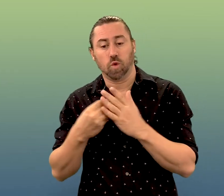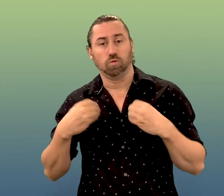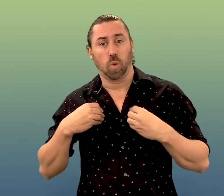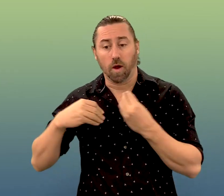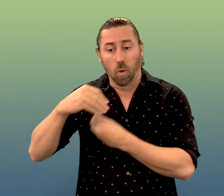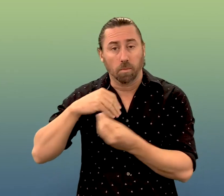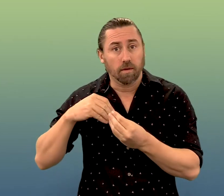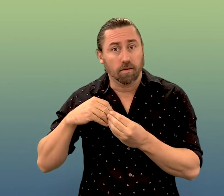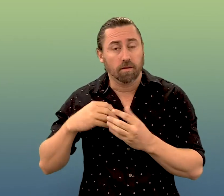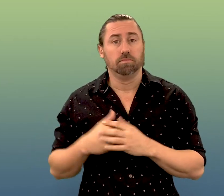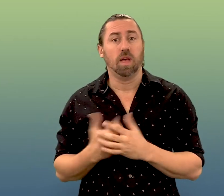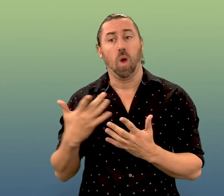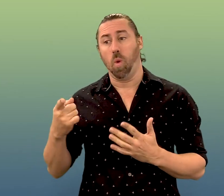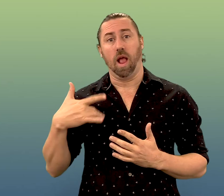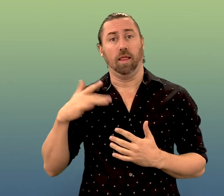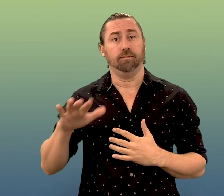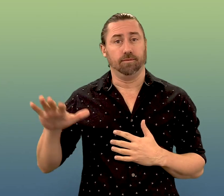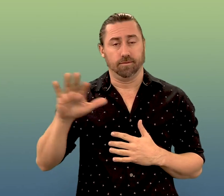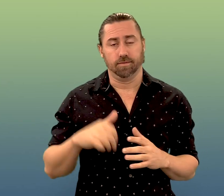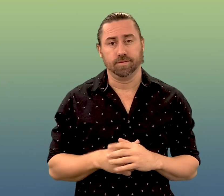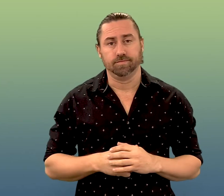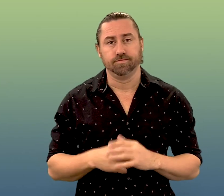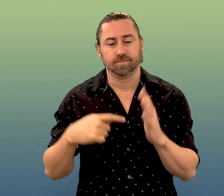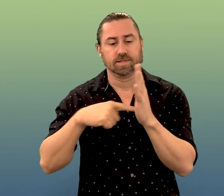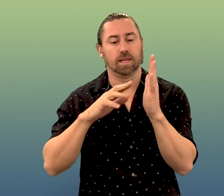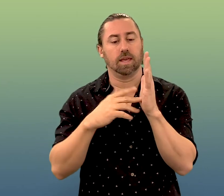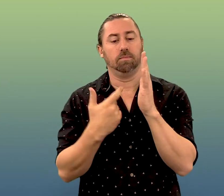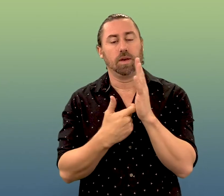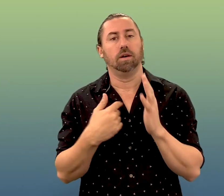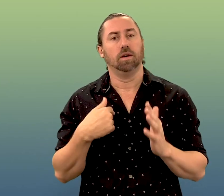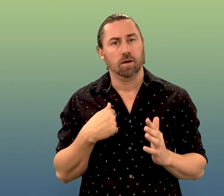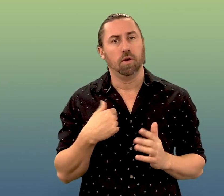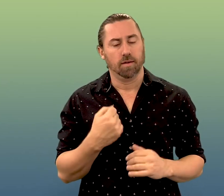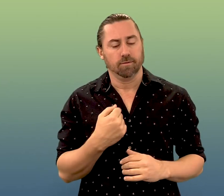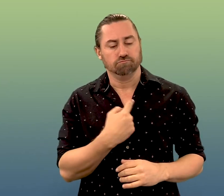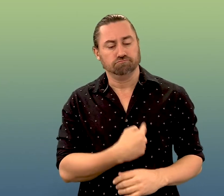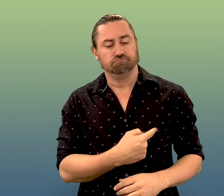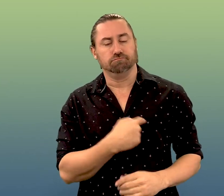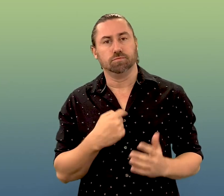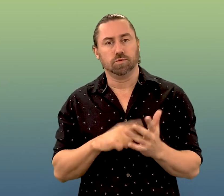socio-economic, location. TMR is committed to providing